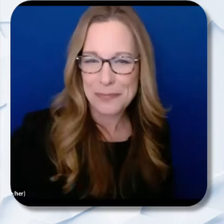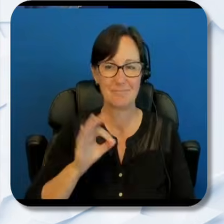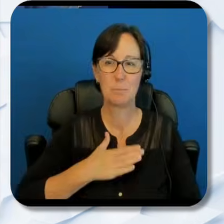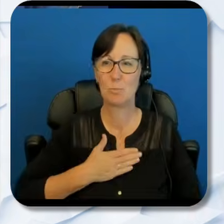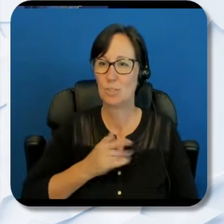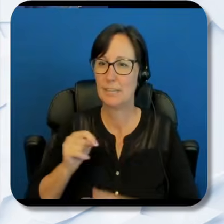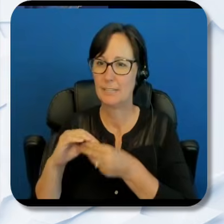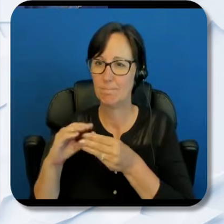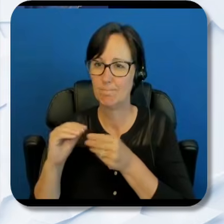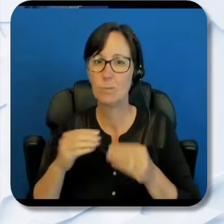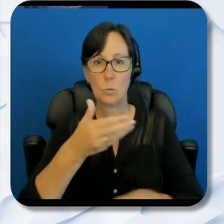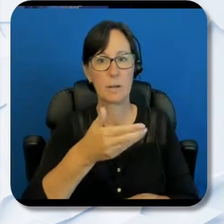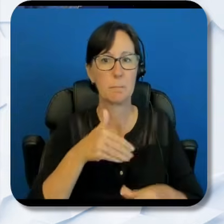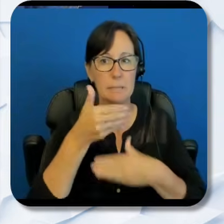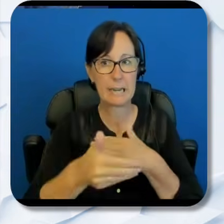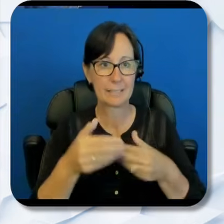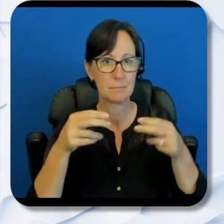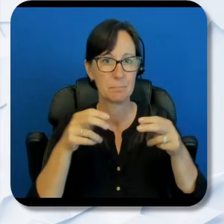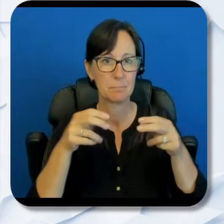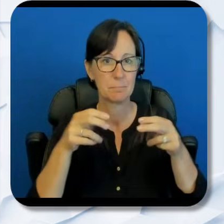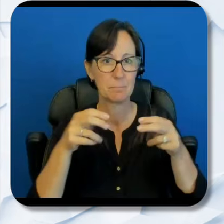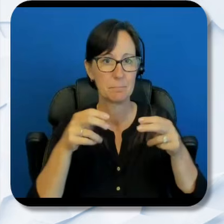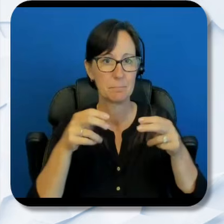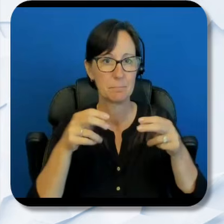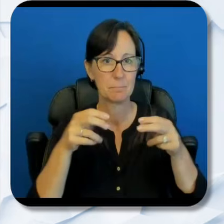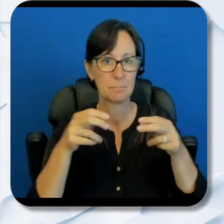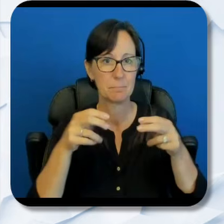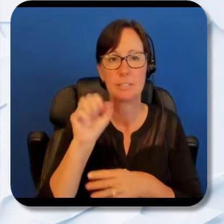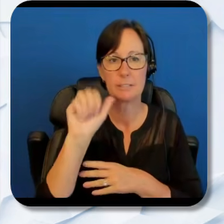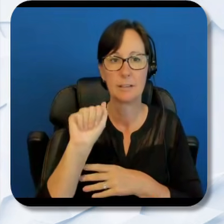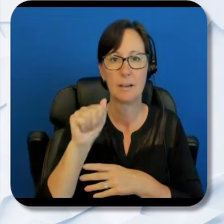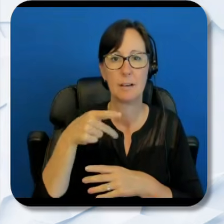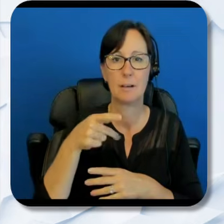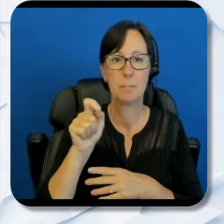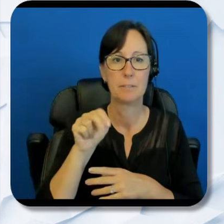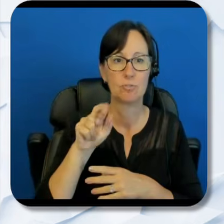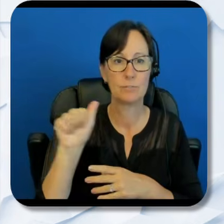We'll go ahead and welcome our next panelist, is Jessica, who's the Director of Education